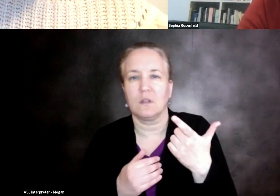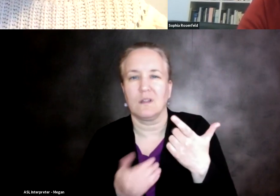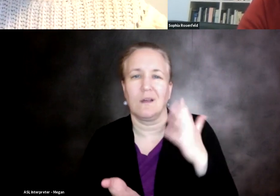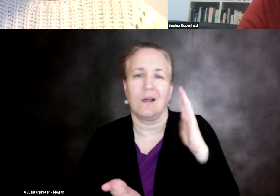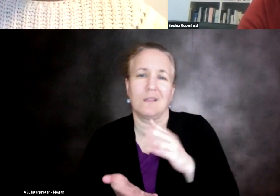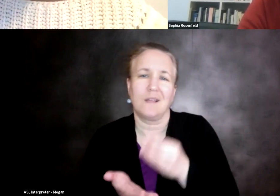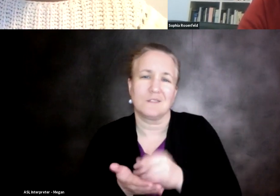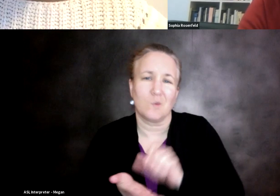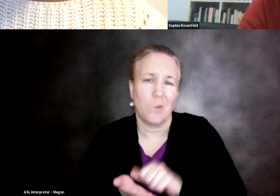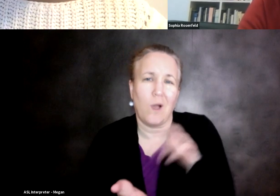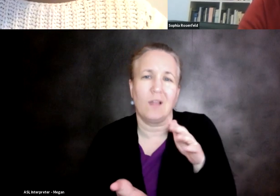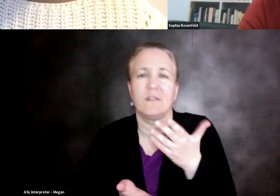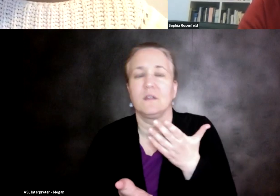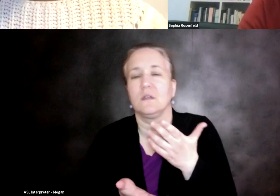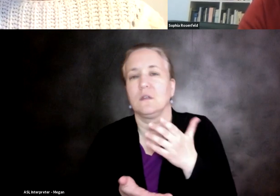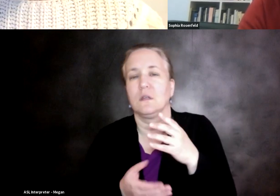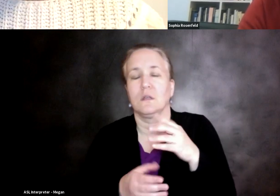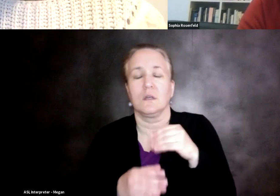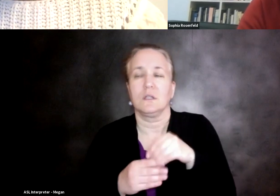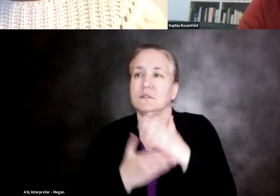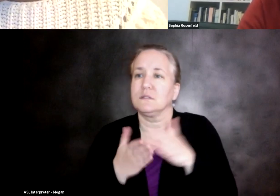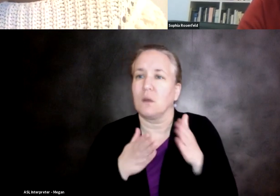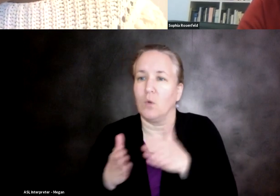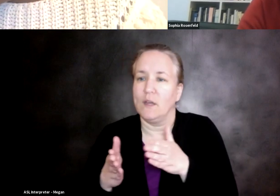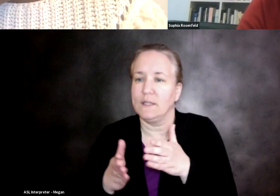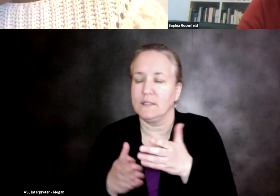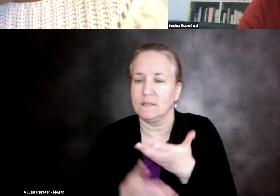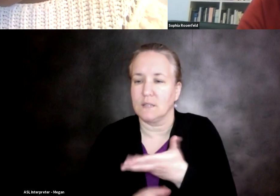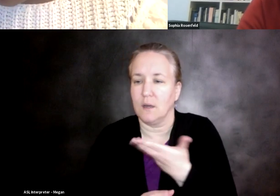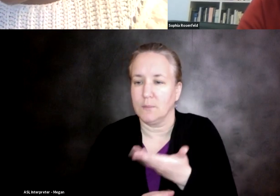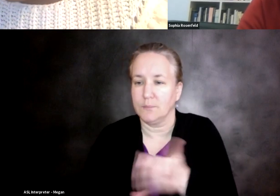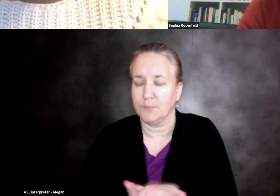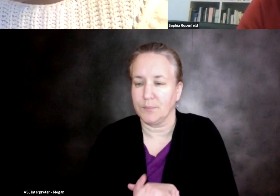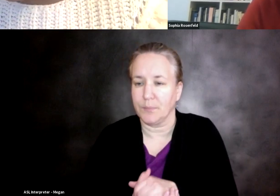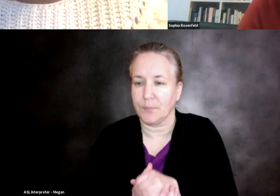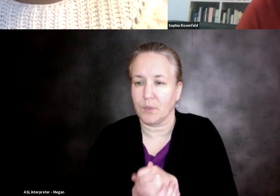often and somehow, in some way, of people of poorer